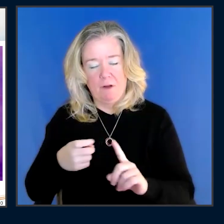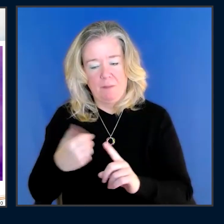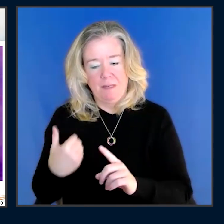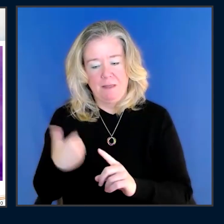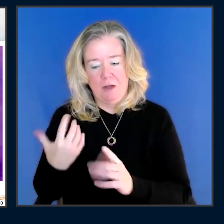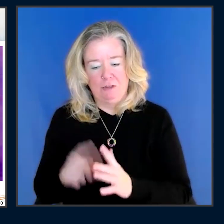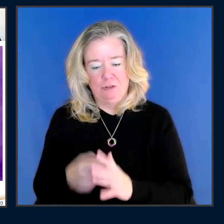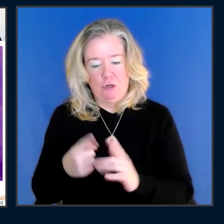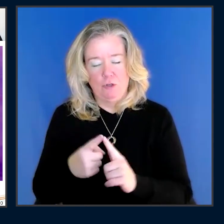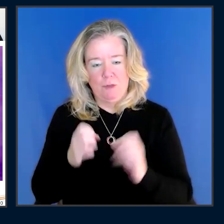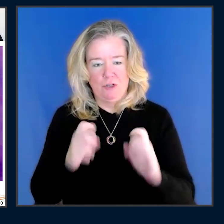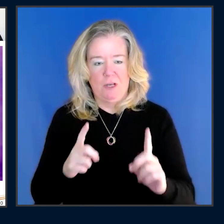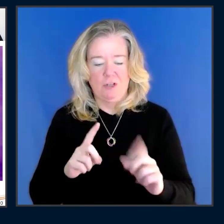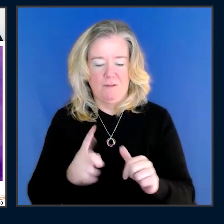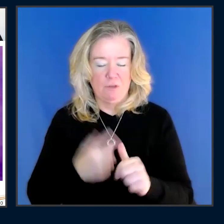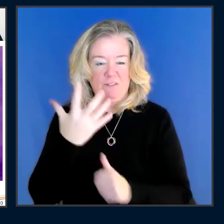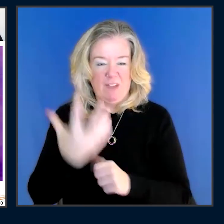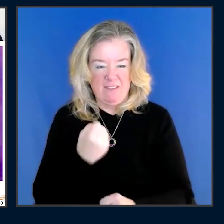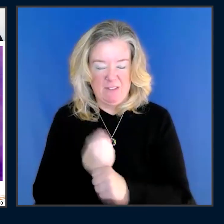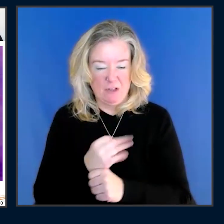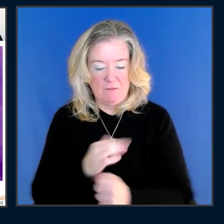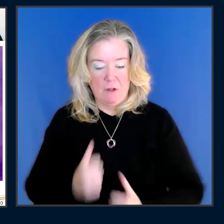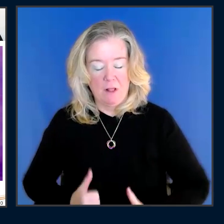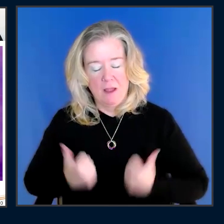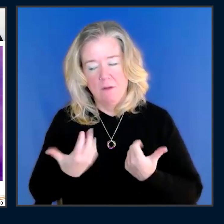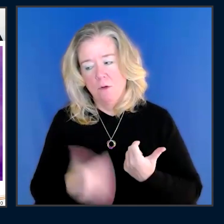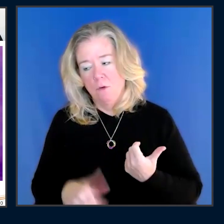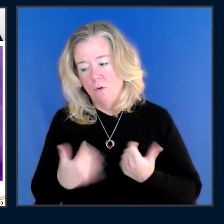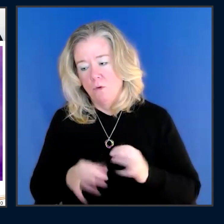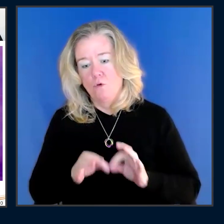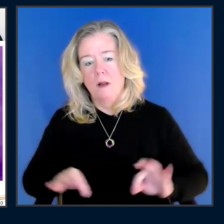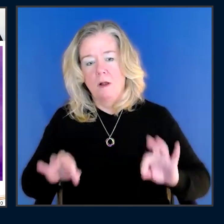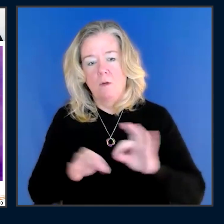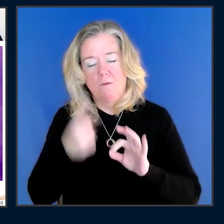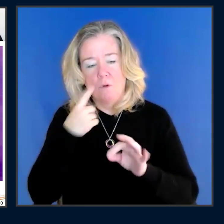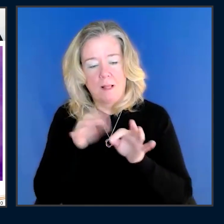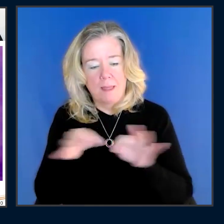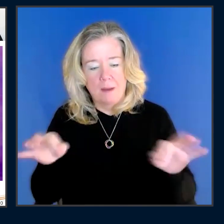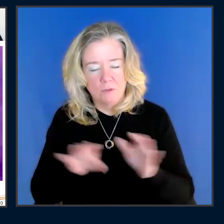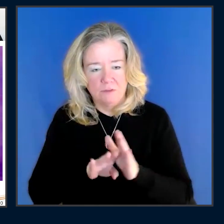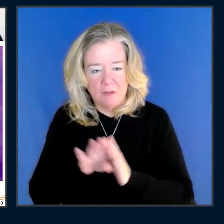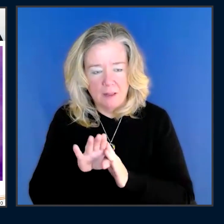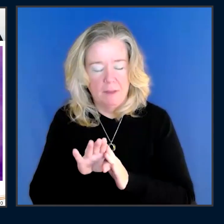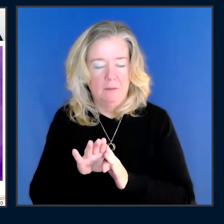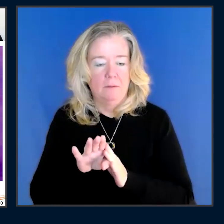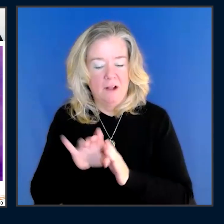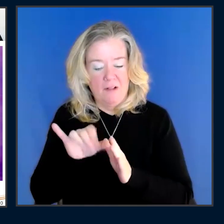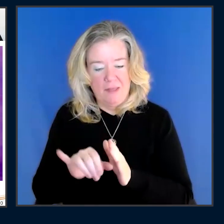to education. The first five years of a child's life is critical for language development,